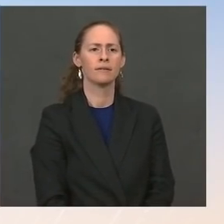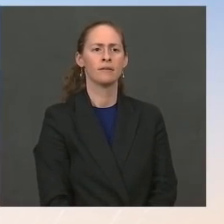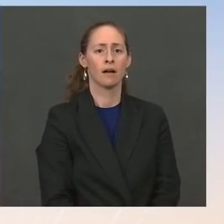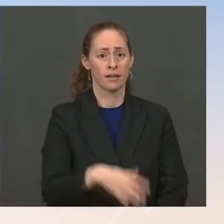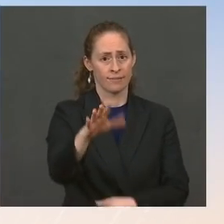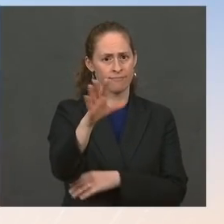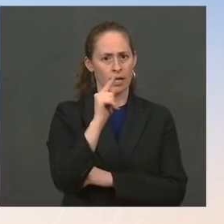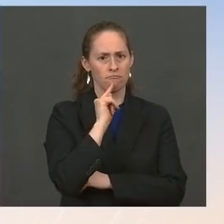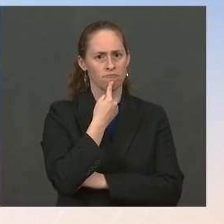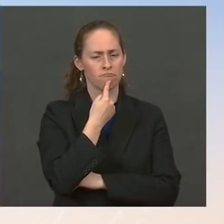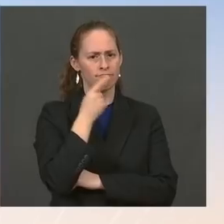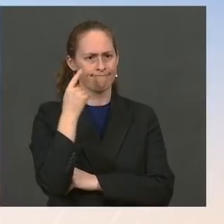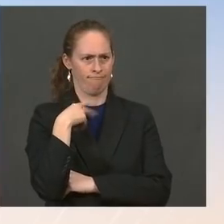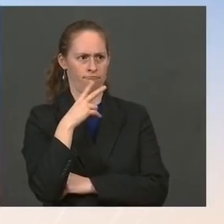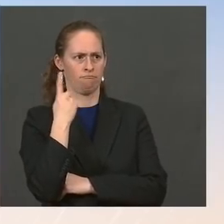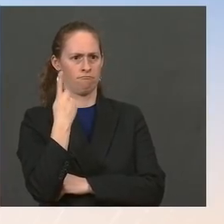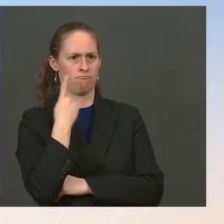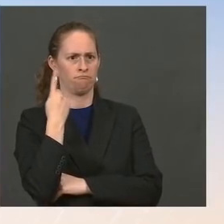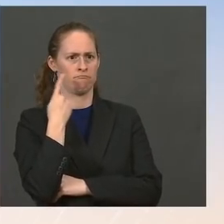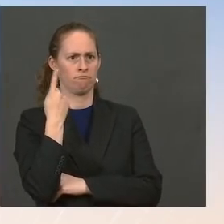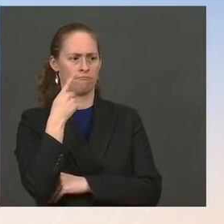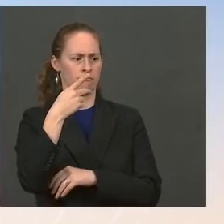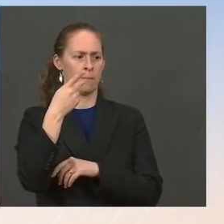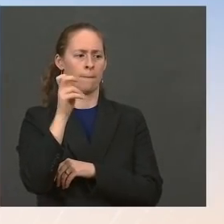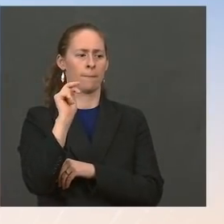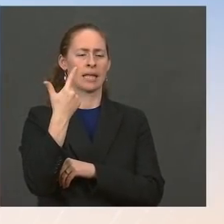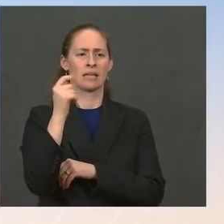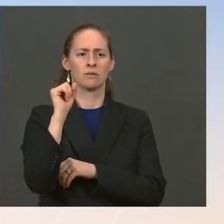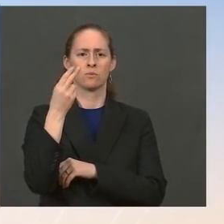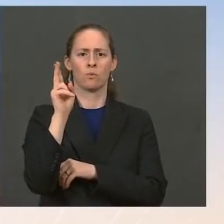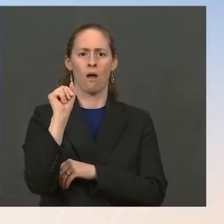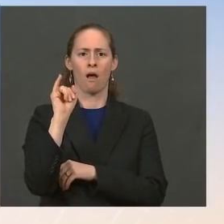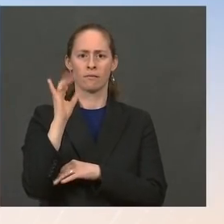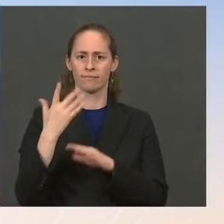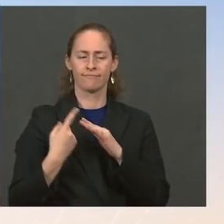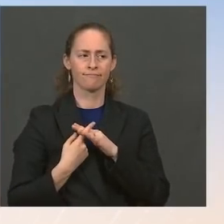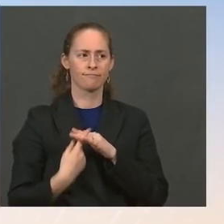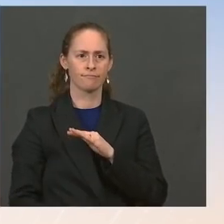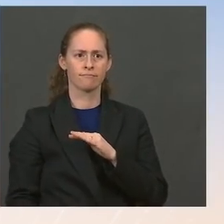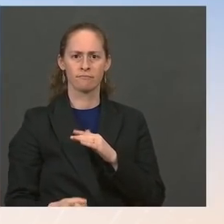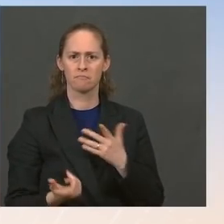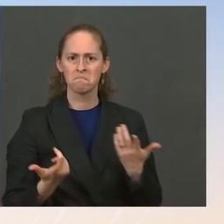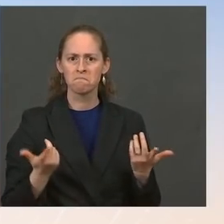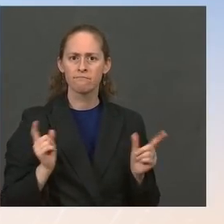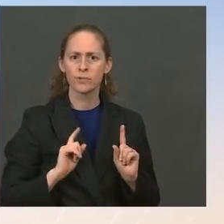that Peng Shuai appears to be missing after accusing a former PRC senior official of sexual assault.